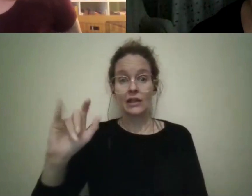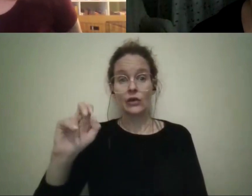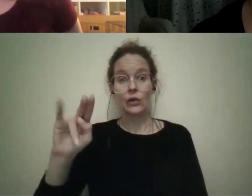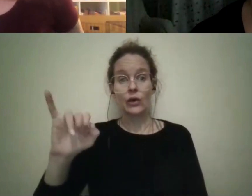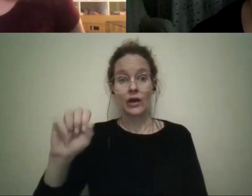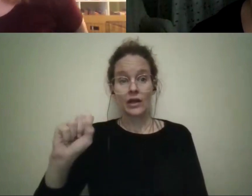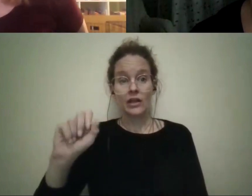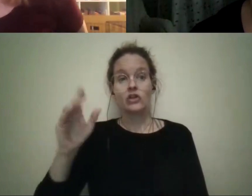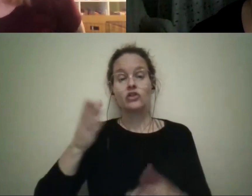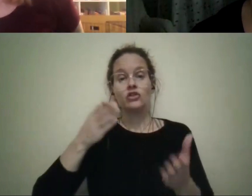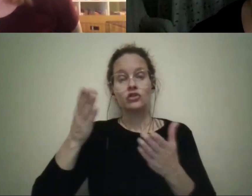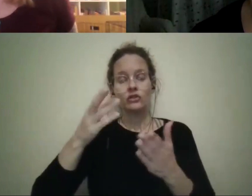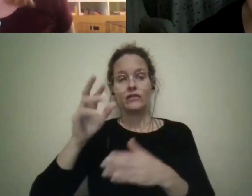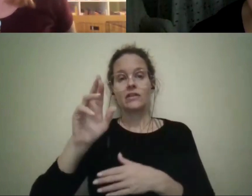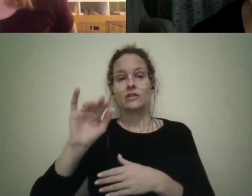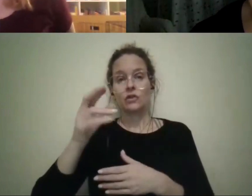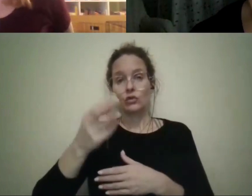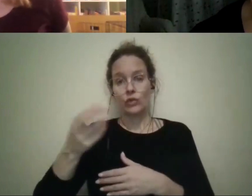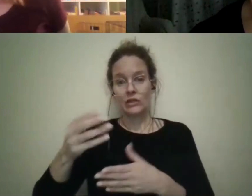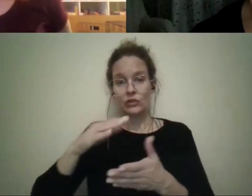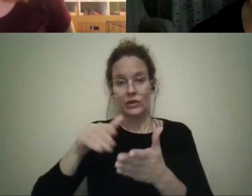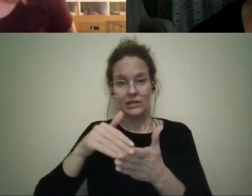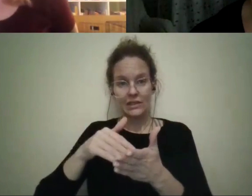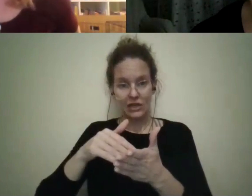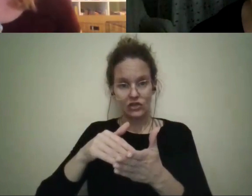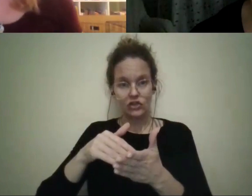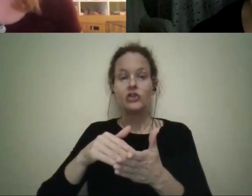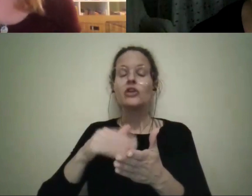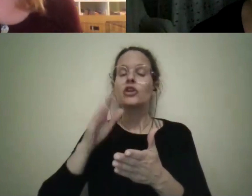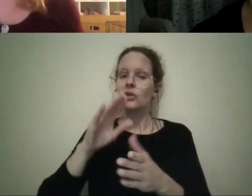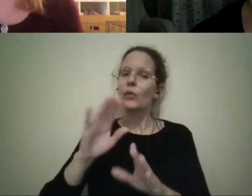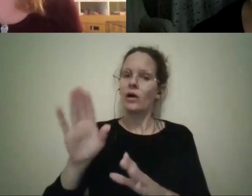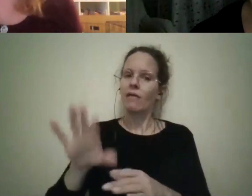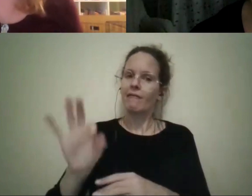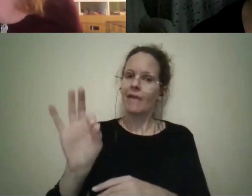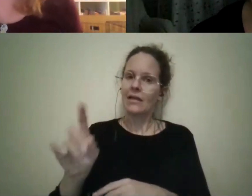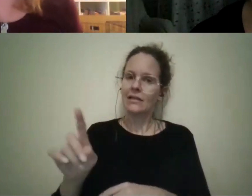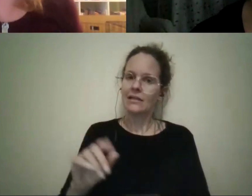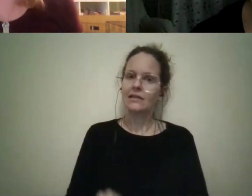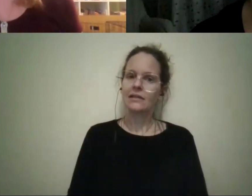that will take you to the website too because I know it moved fairly recently to NSSEO. Yeah,